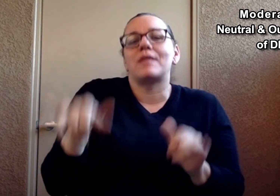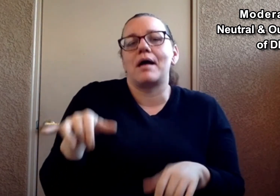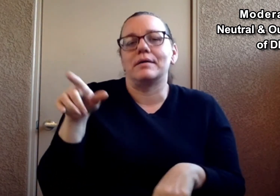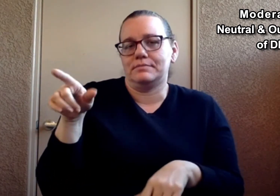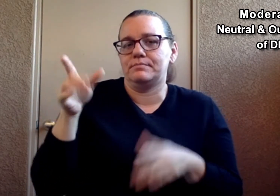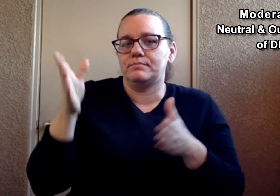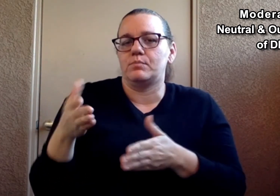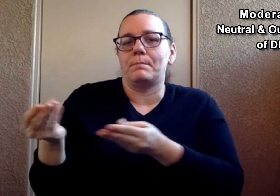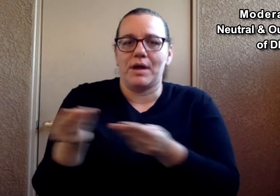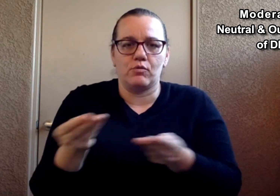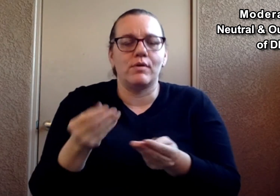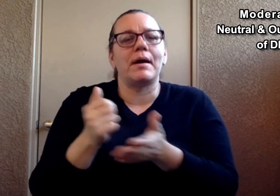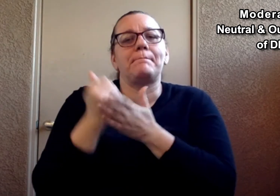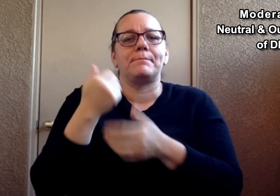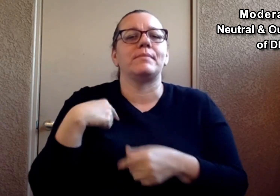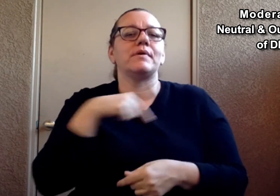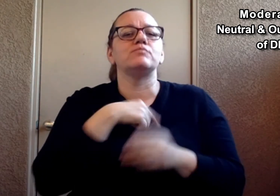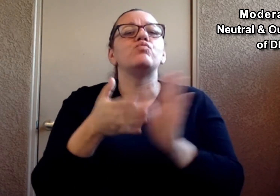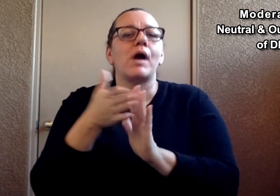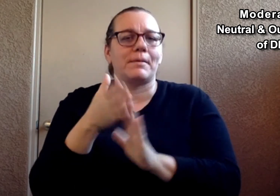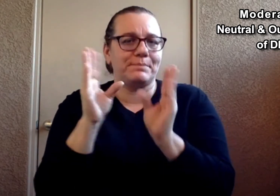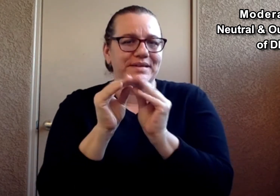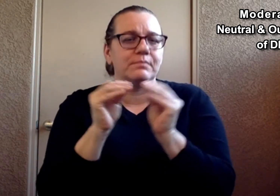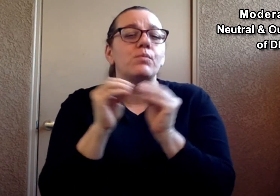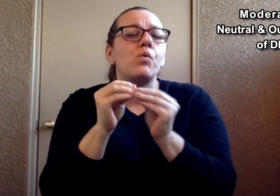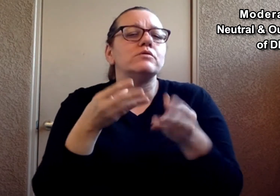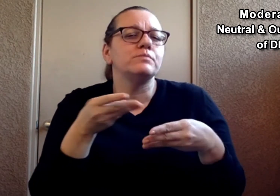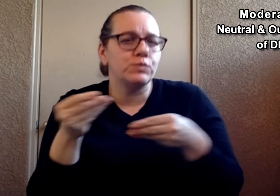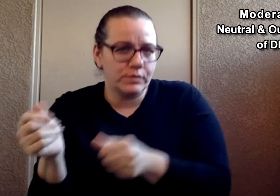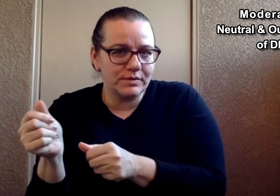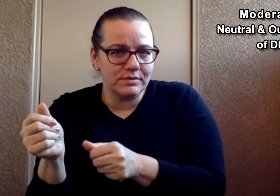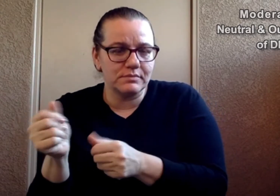The moderator will help me run the meeting smoothly.